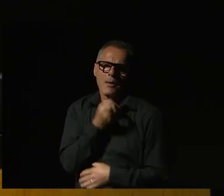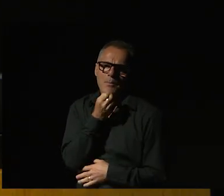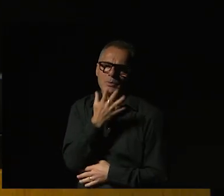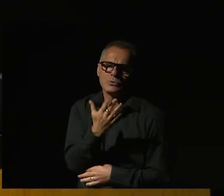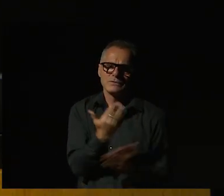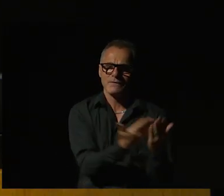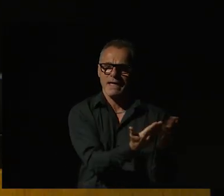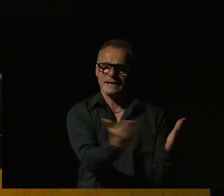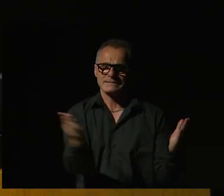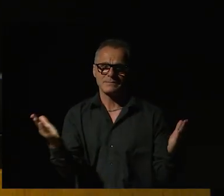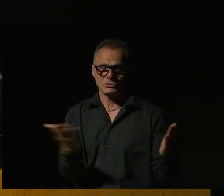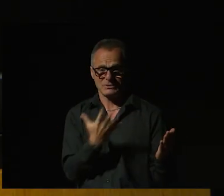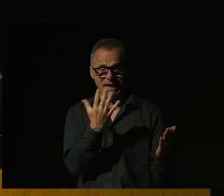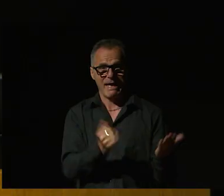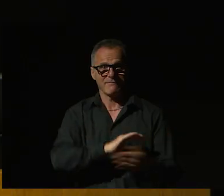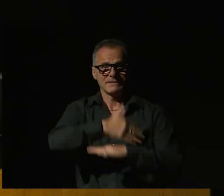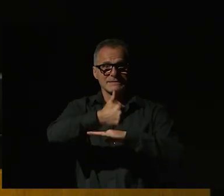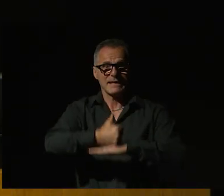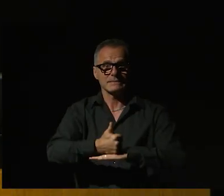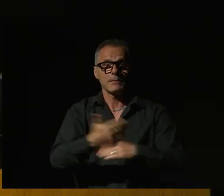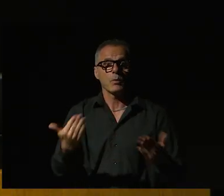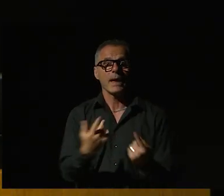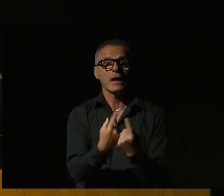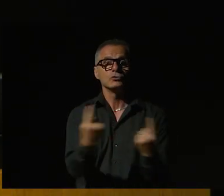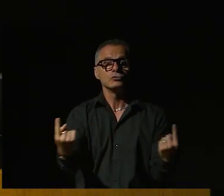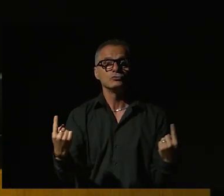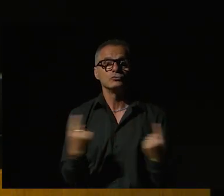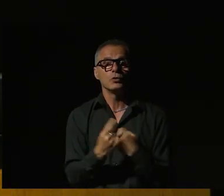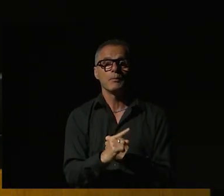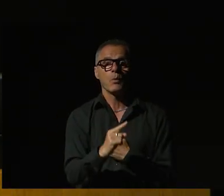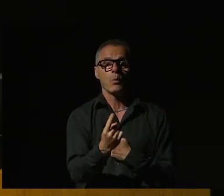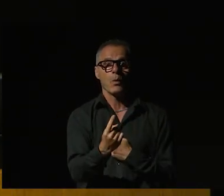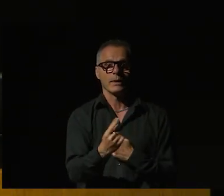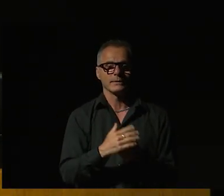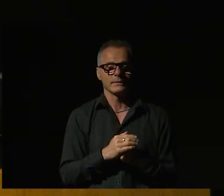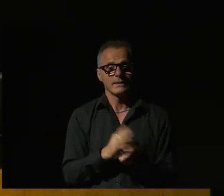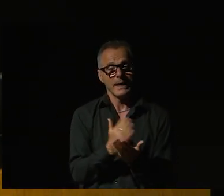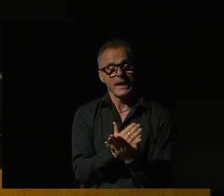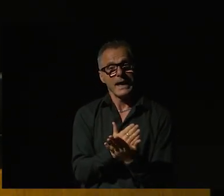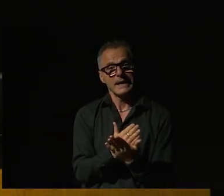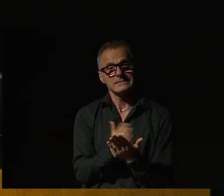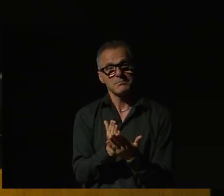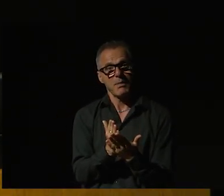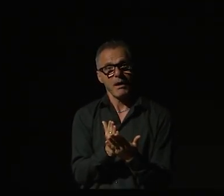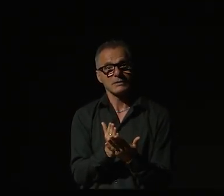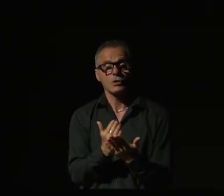that we have put on in room one as part of the Hyams Exhibition Programme